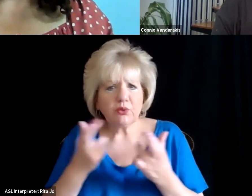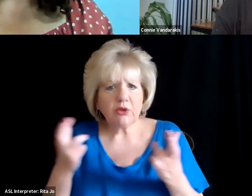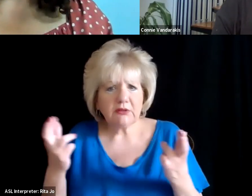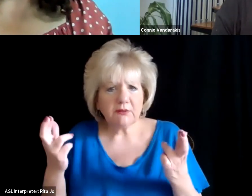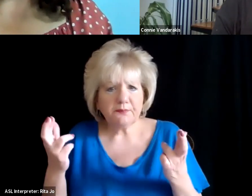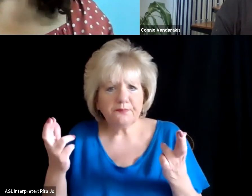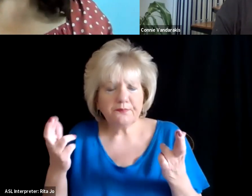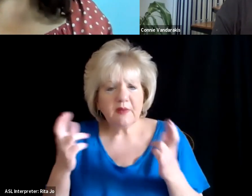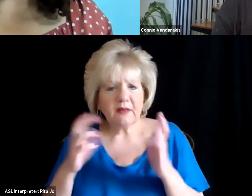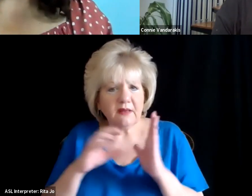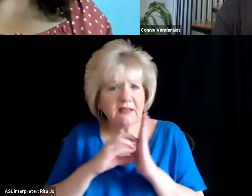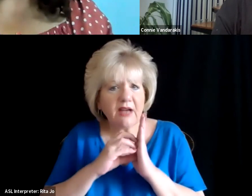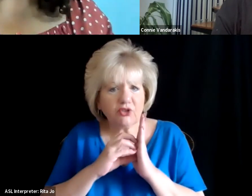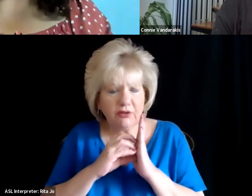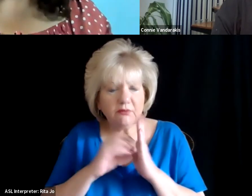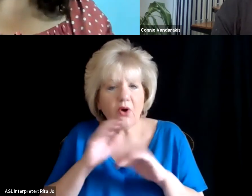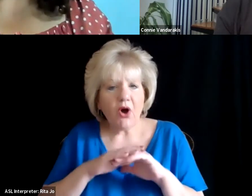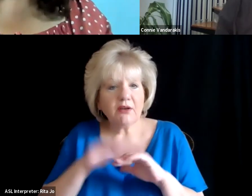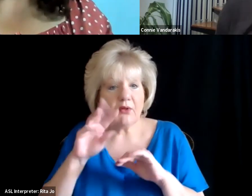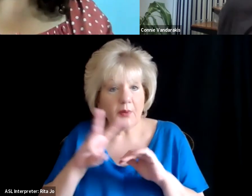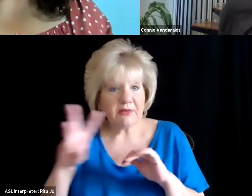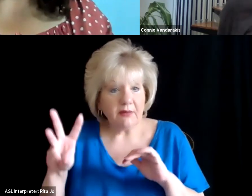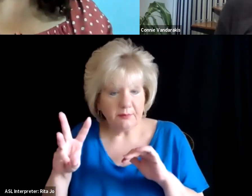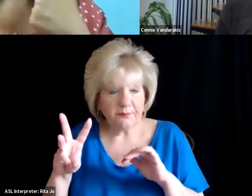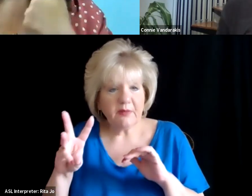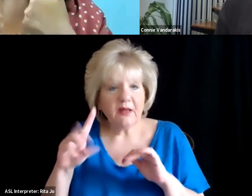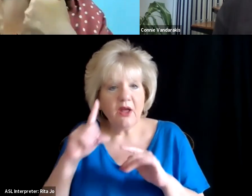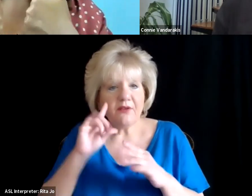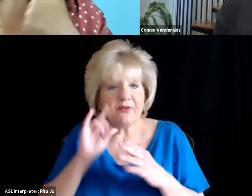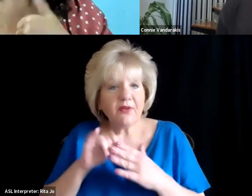section on our website for for this information for people.